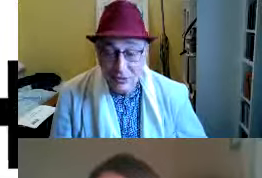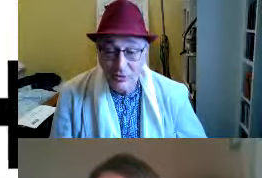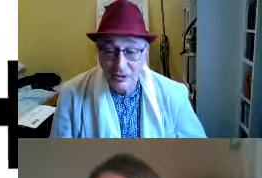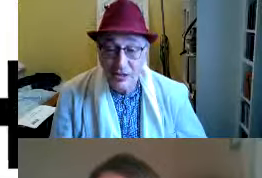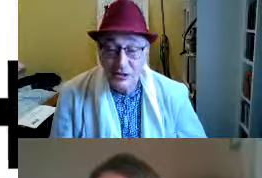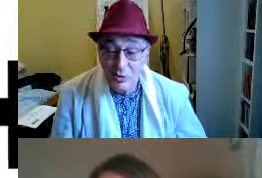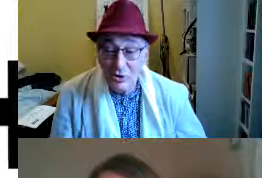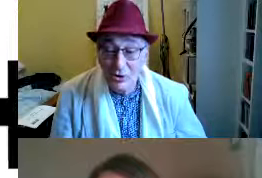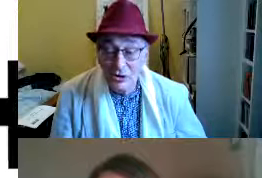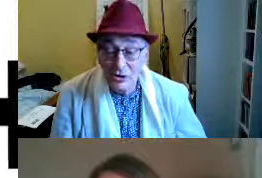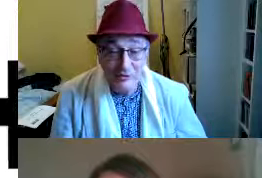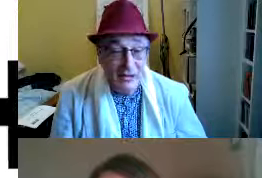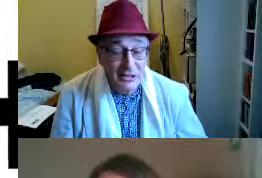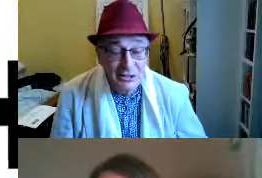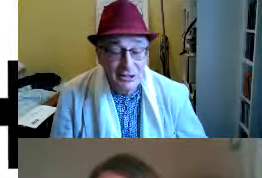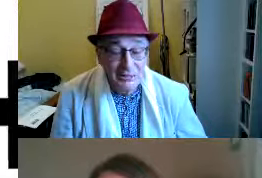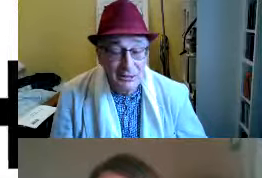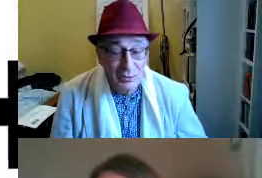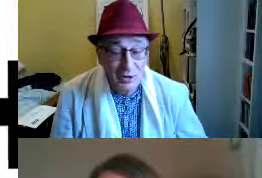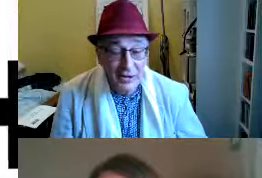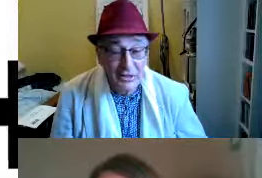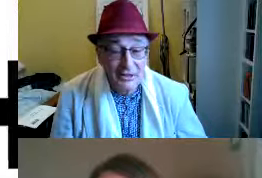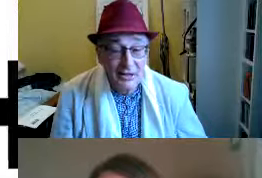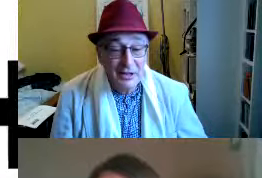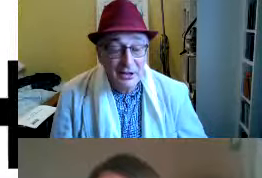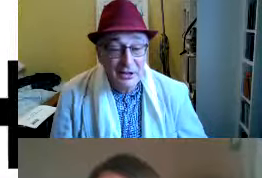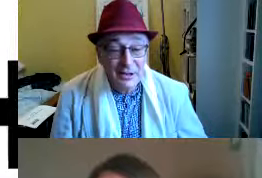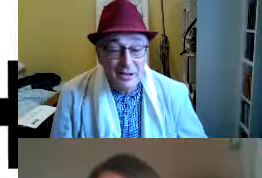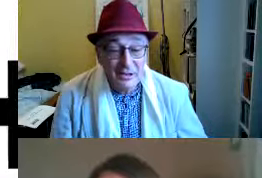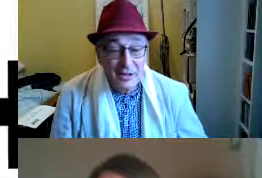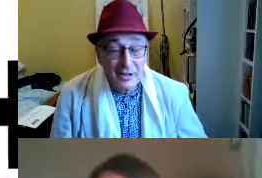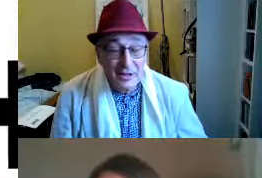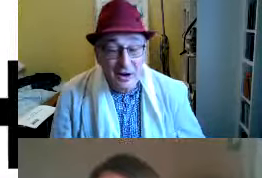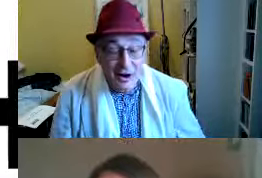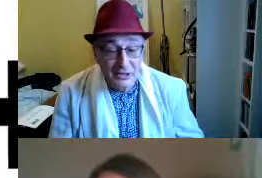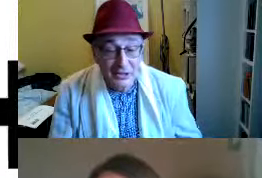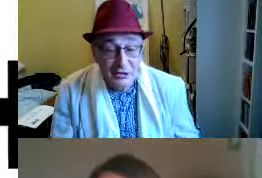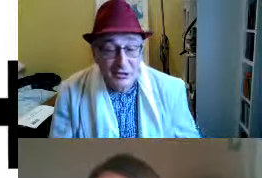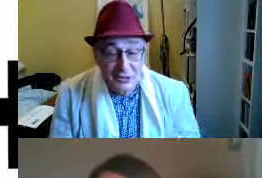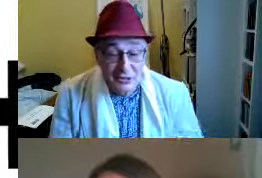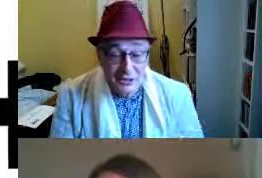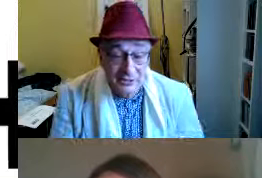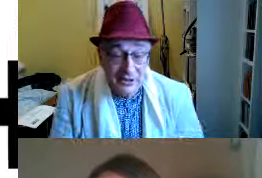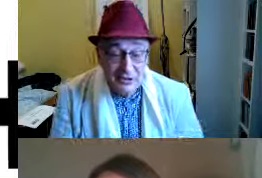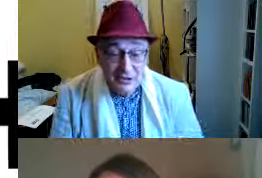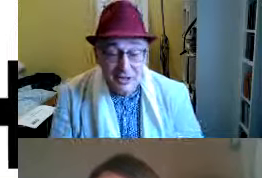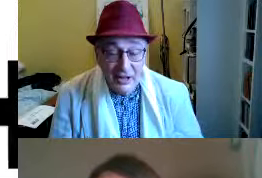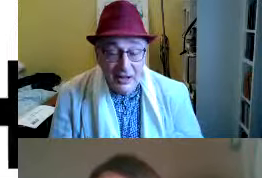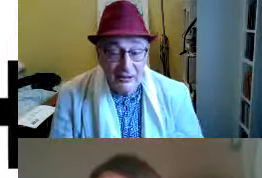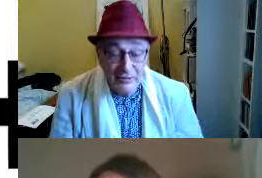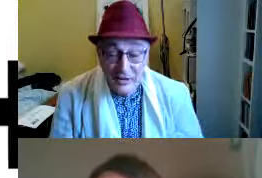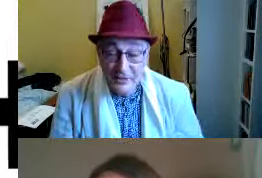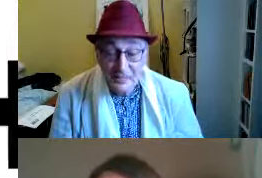the potential longer term relationship between the artists who does the intervention and that gallery